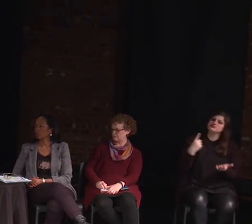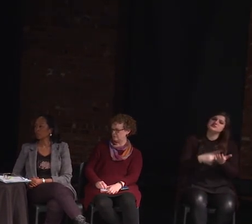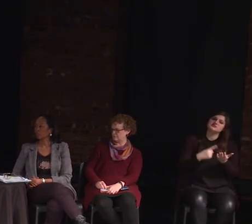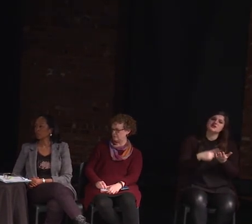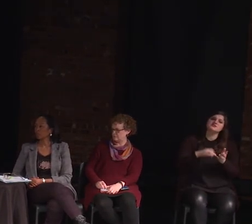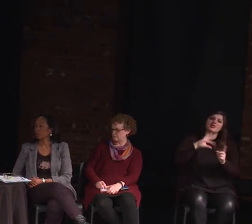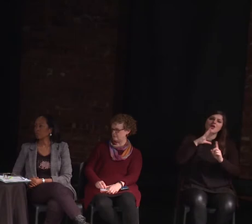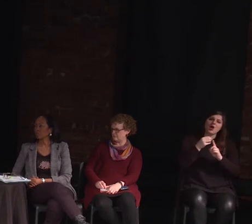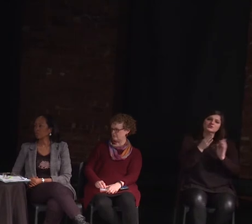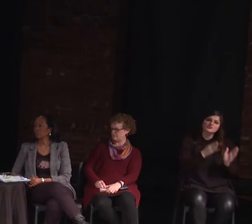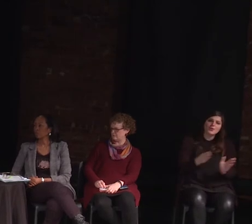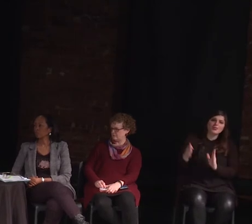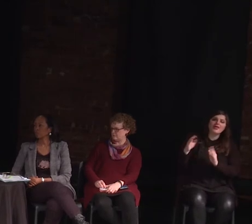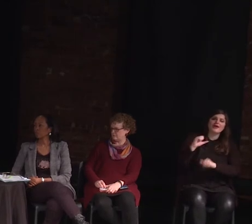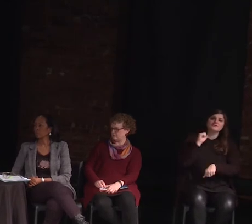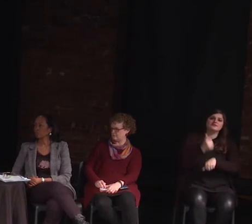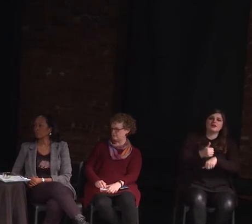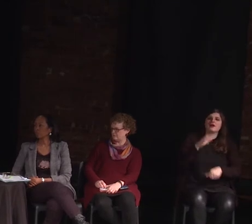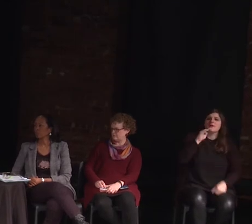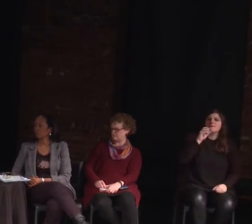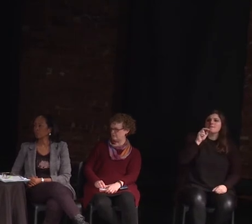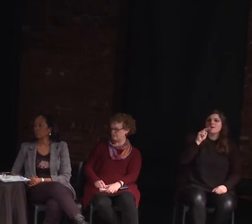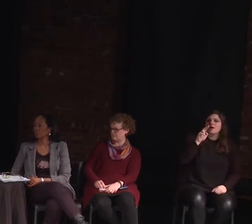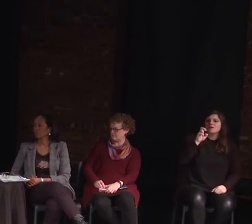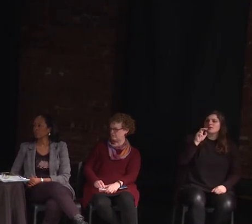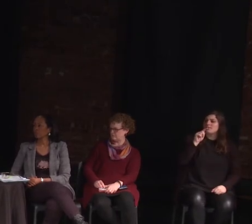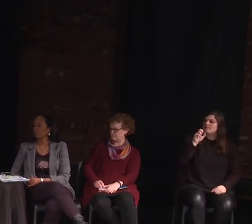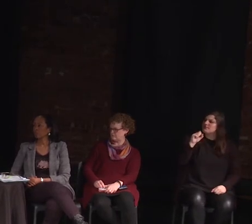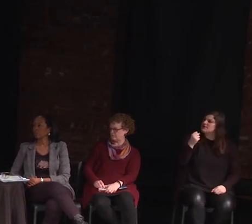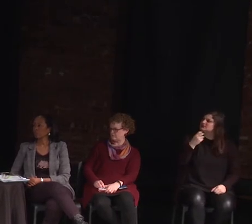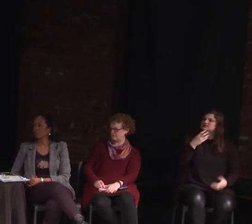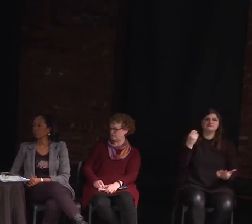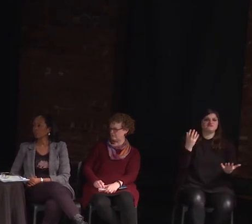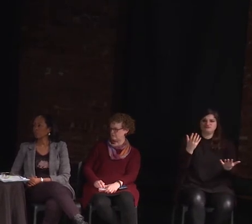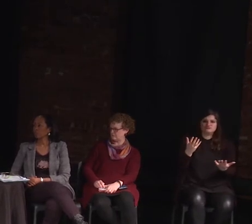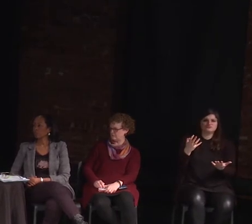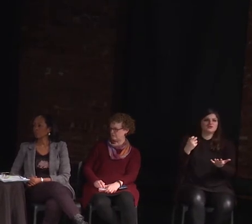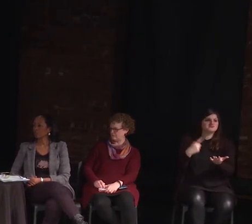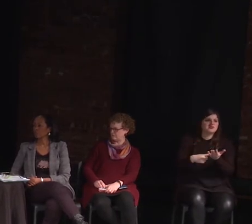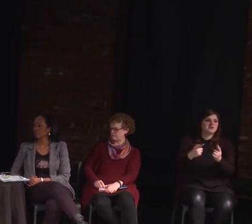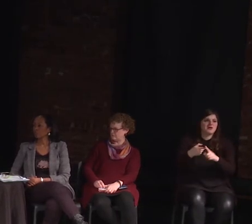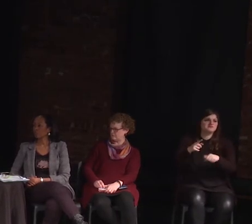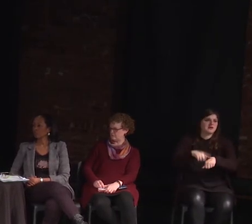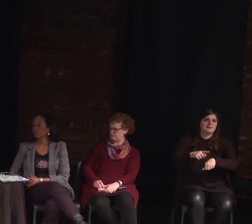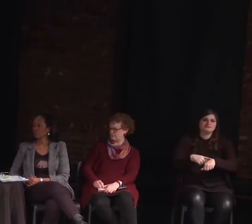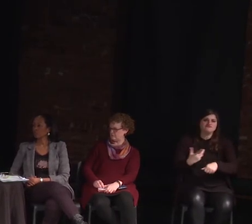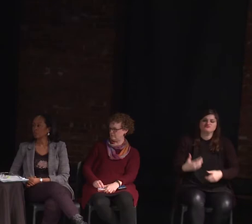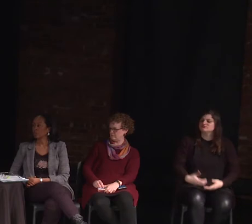monuments, et cetera, and